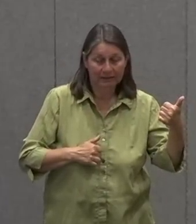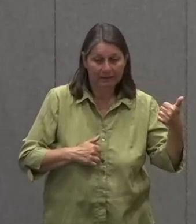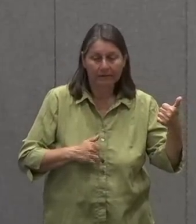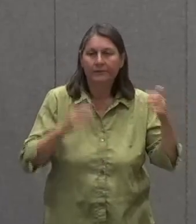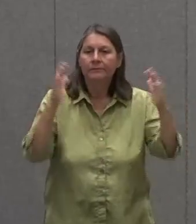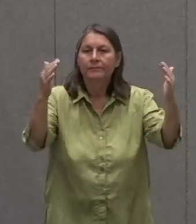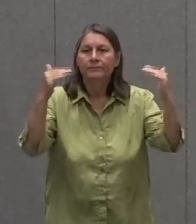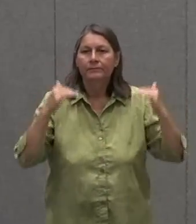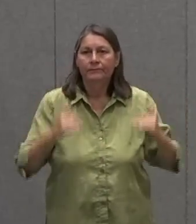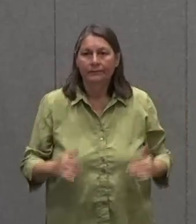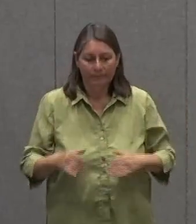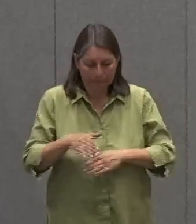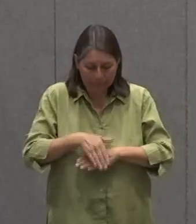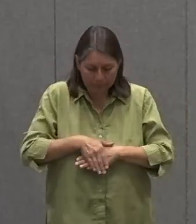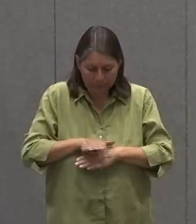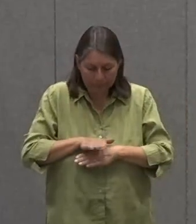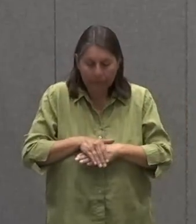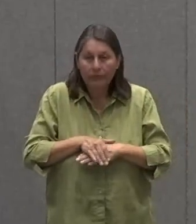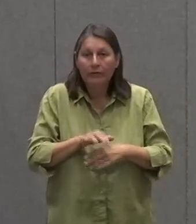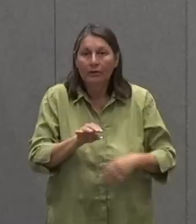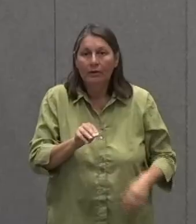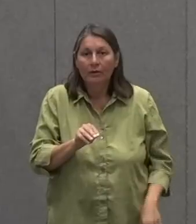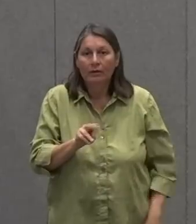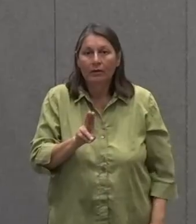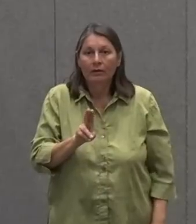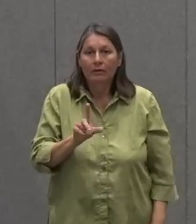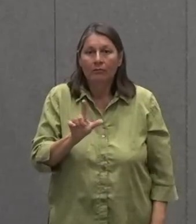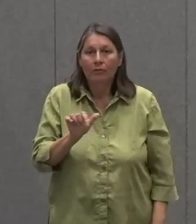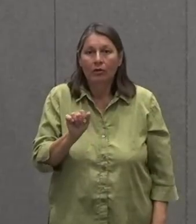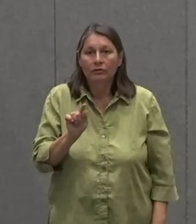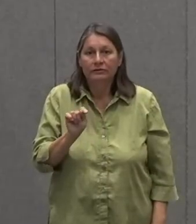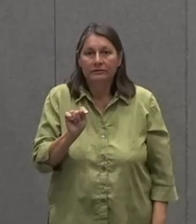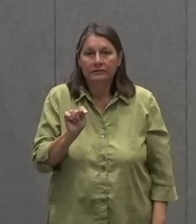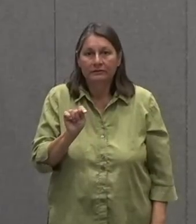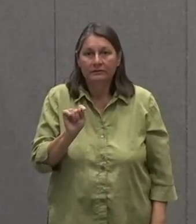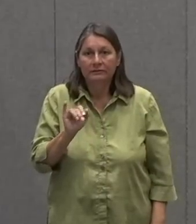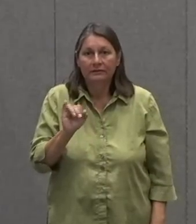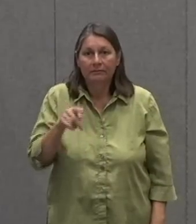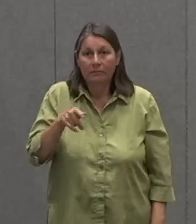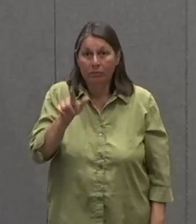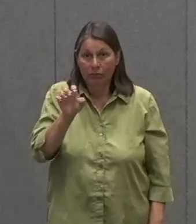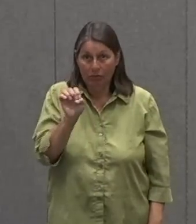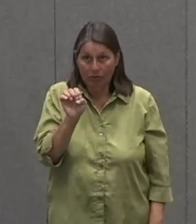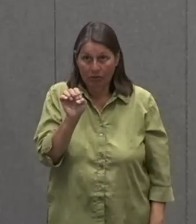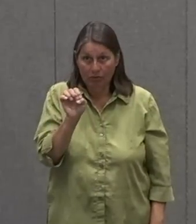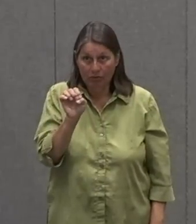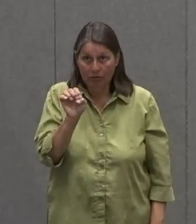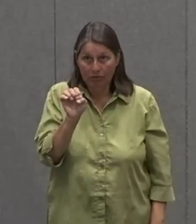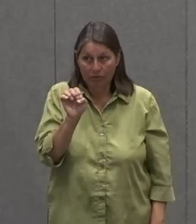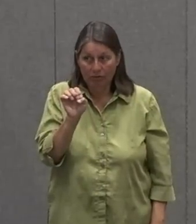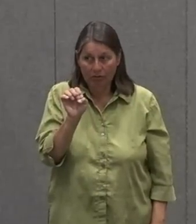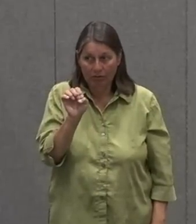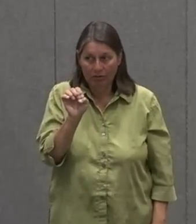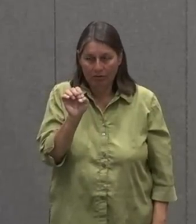Well, we've talked about multiples before, and you probably hear multiple when you think of multiplication, right? 'Cause that's what we're doing,